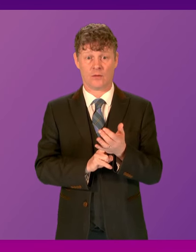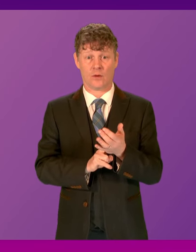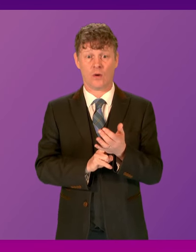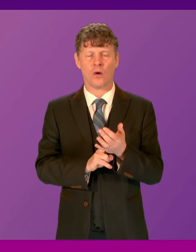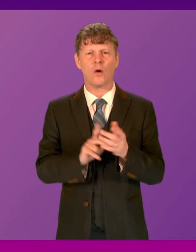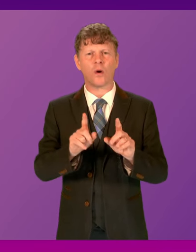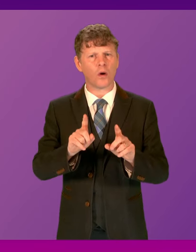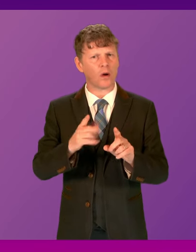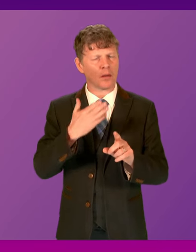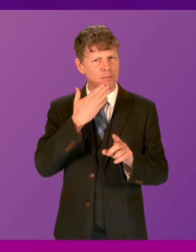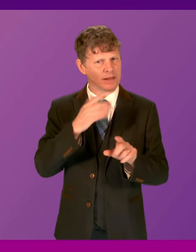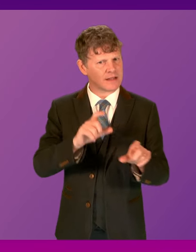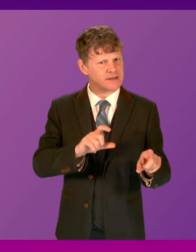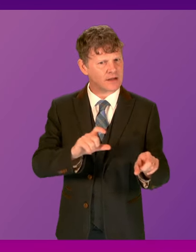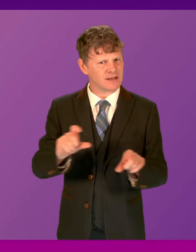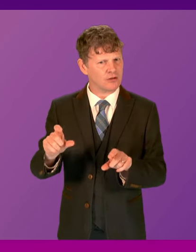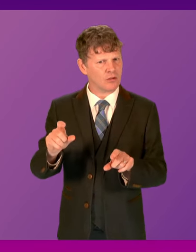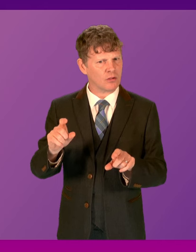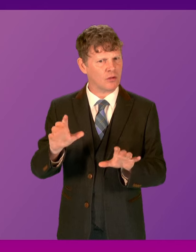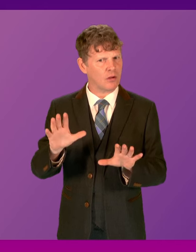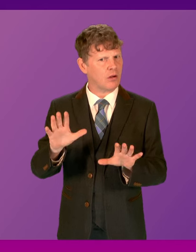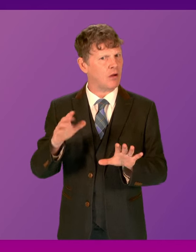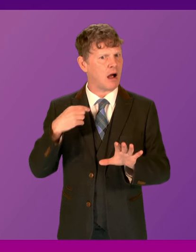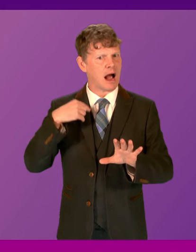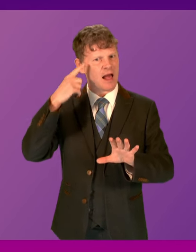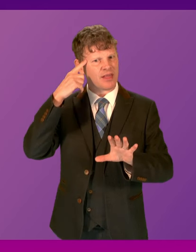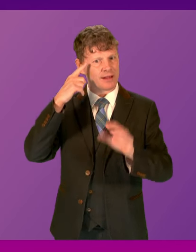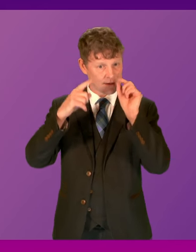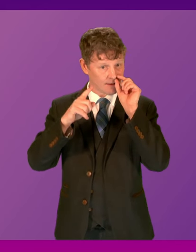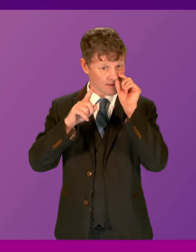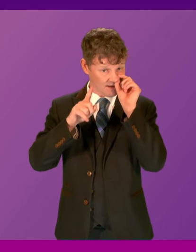Please continue, Mr Ross. I think that it is only right that we say that ministers in the Scottish